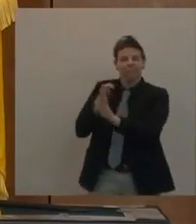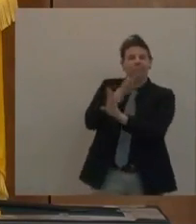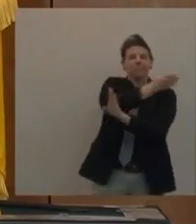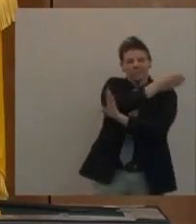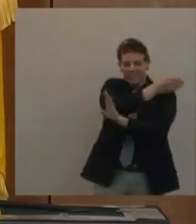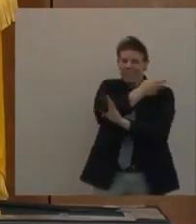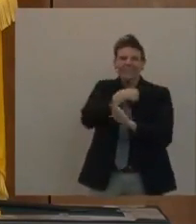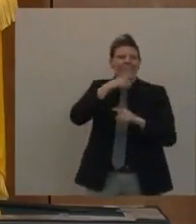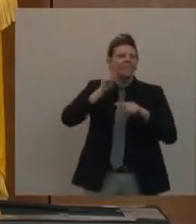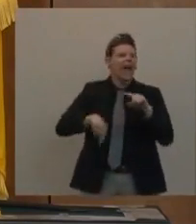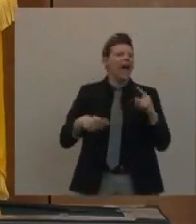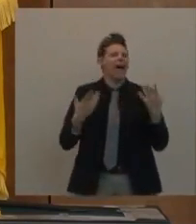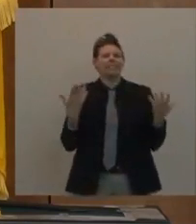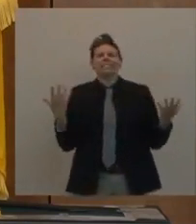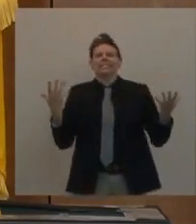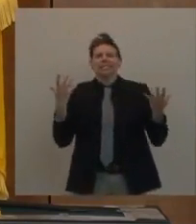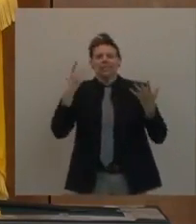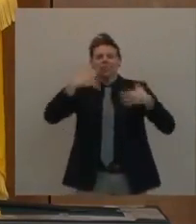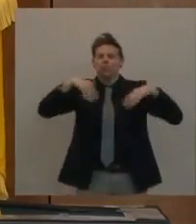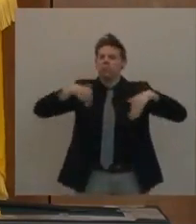BUT MANY, MANY WEEKS BEFORE THAT.